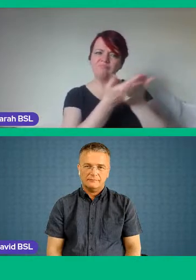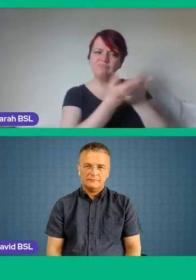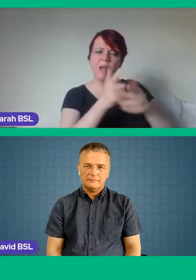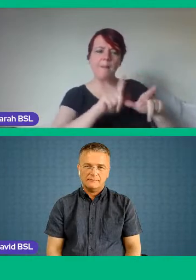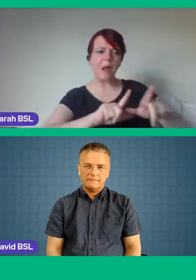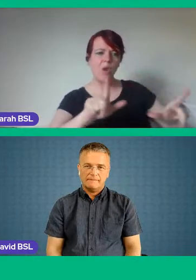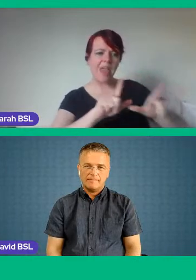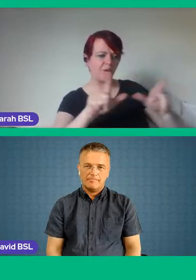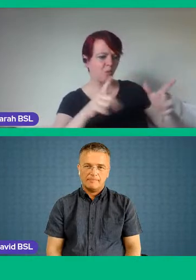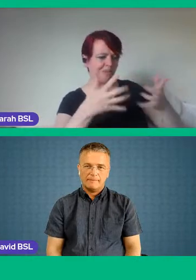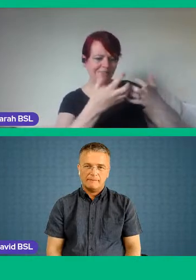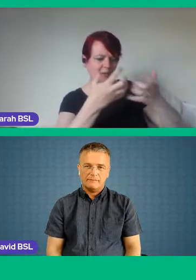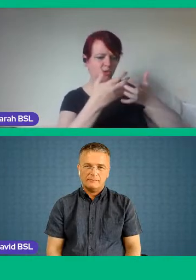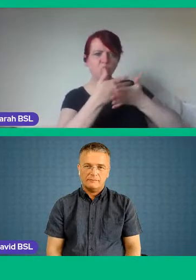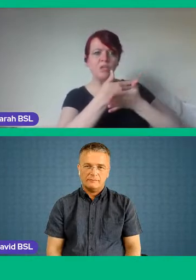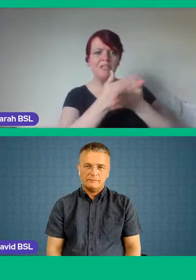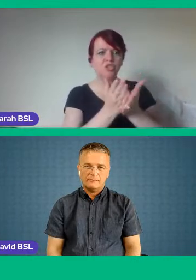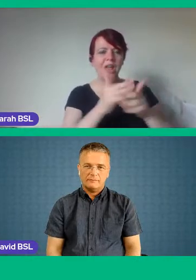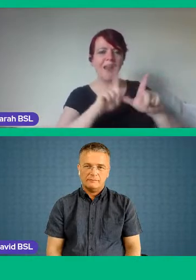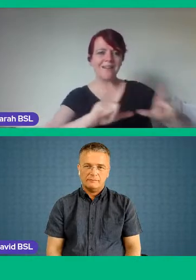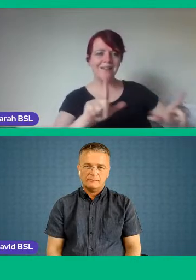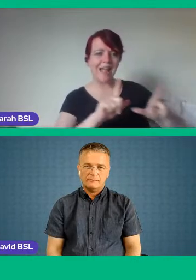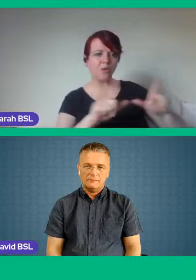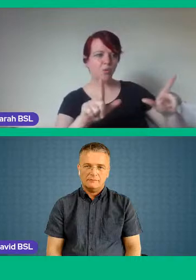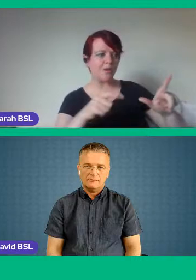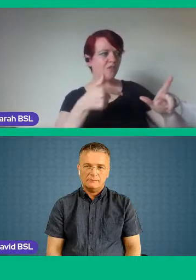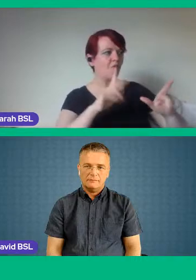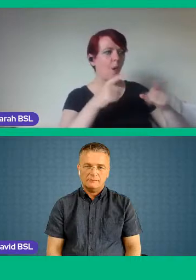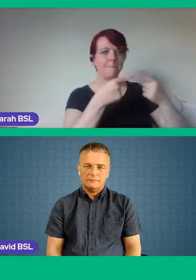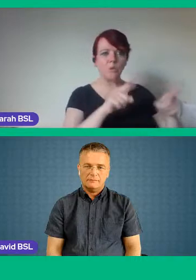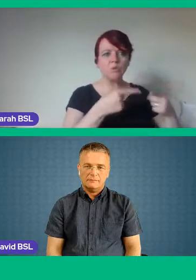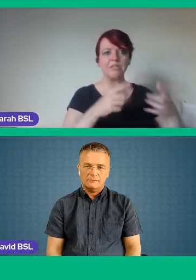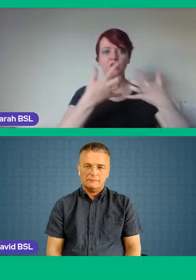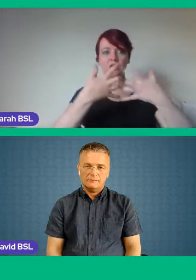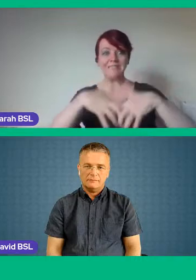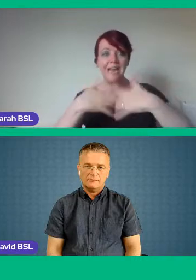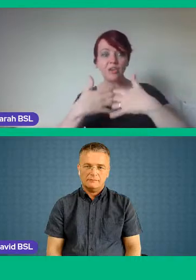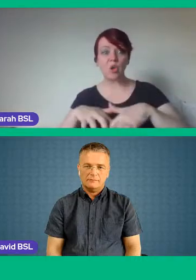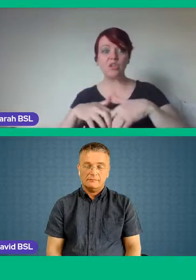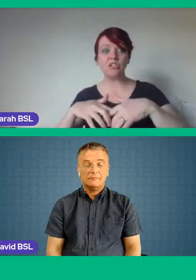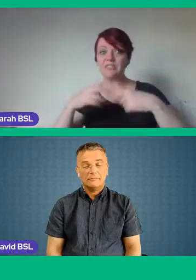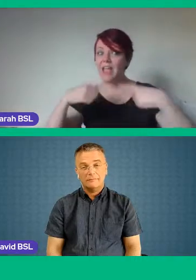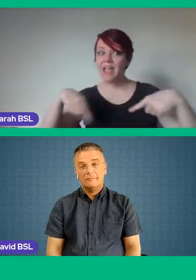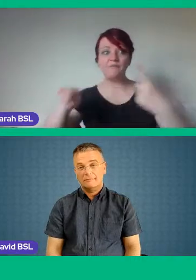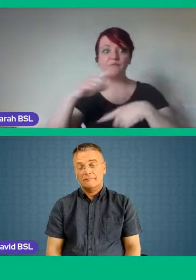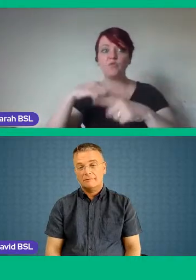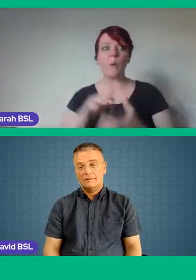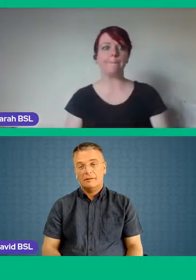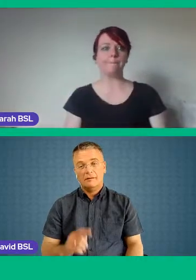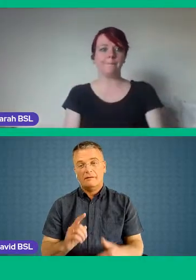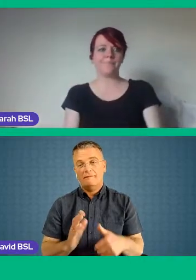practice with Steve? You talk a little bit about language as well and finding a shared language between musicians and producers and technologists and